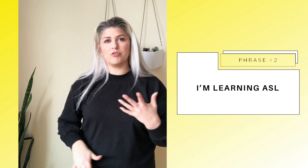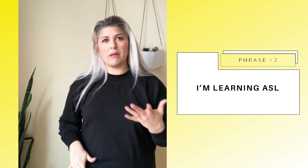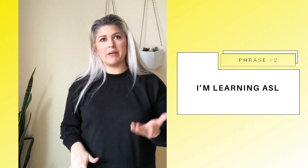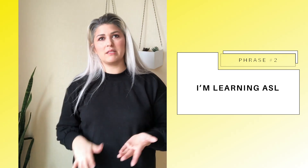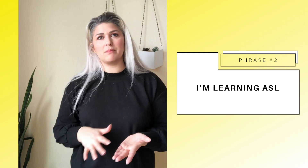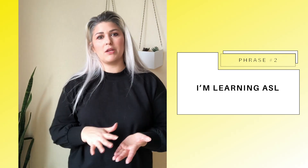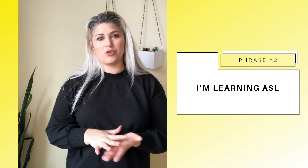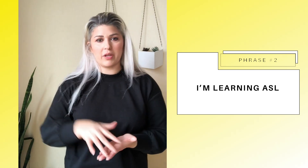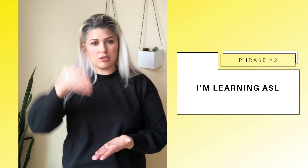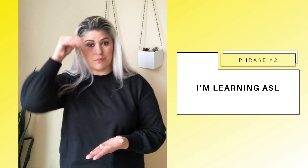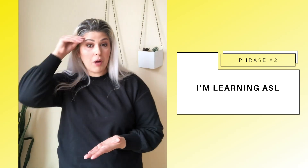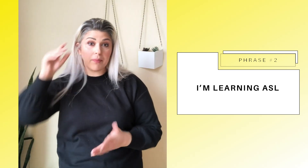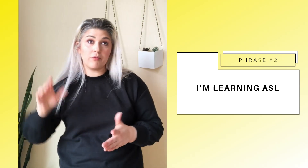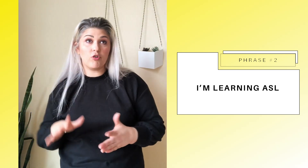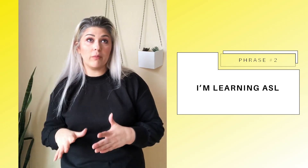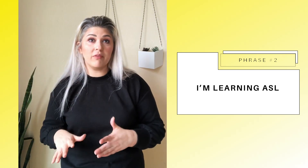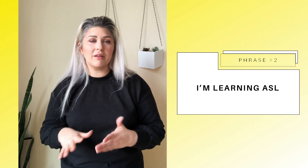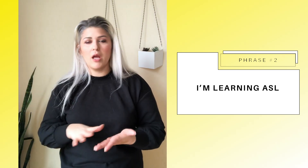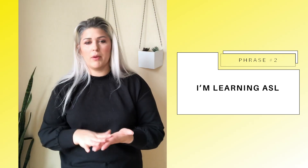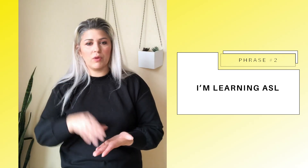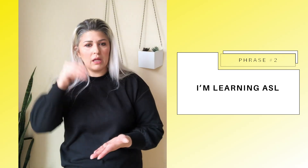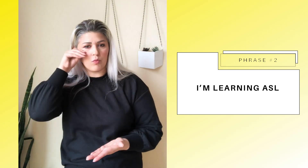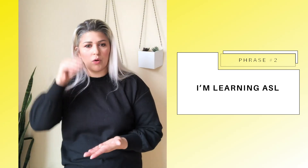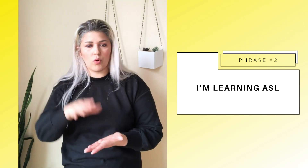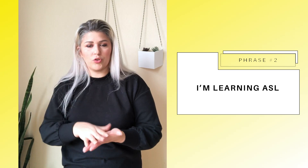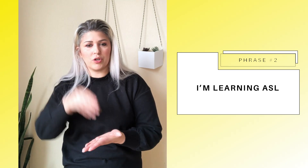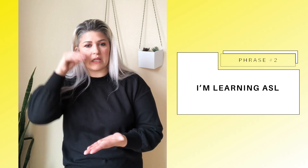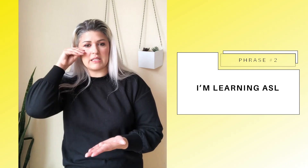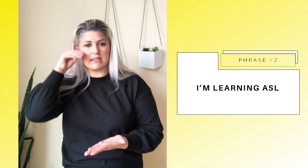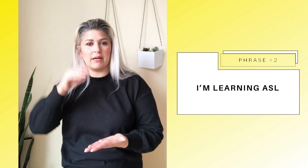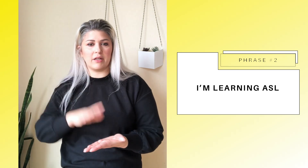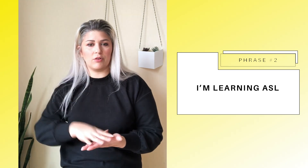I'll do my best to make sure that I do the proper form of it. But really in the real world, you're going to see it down here.